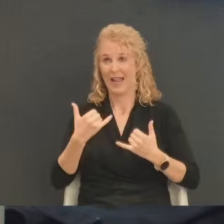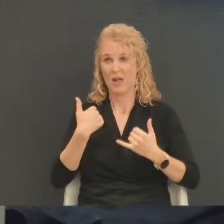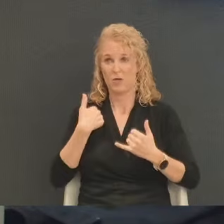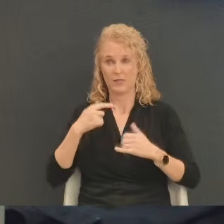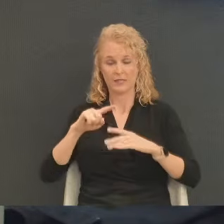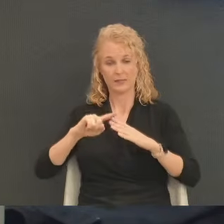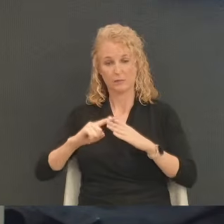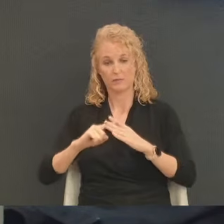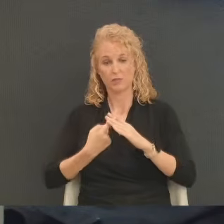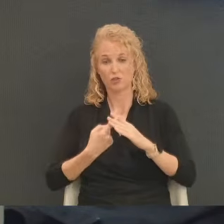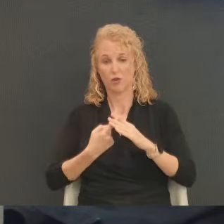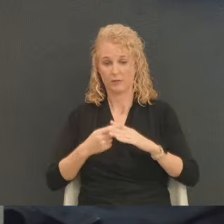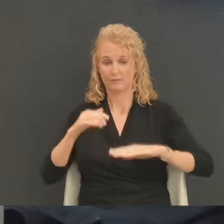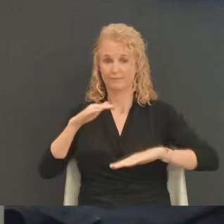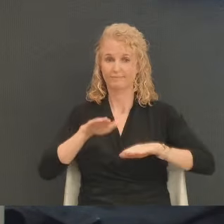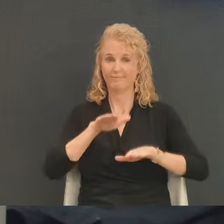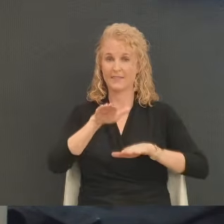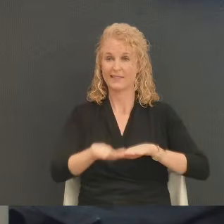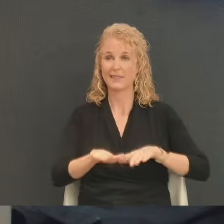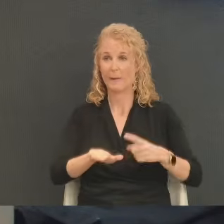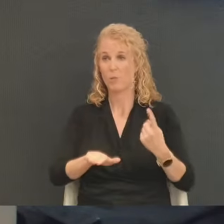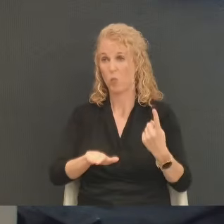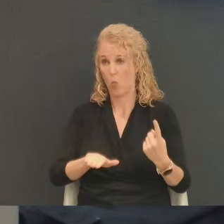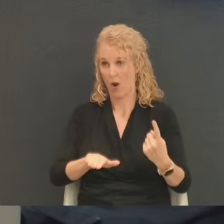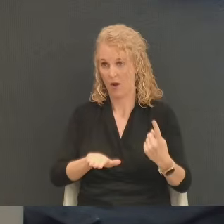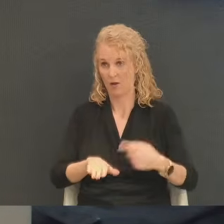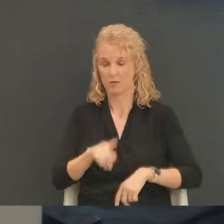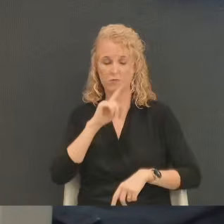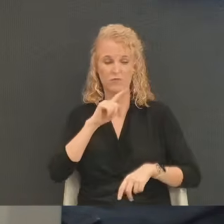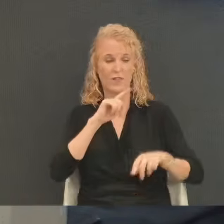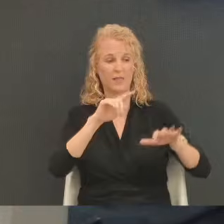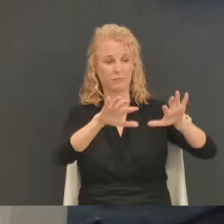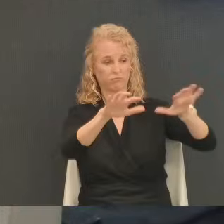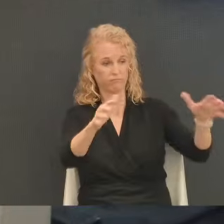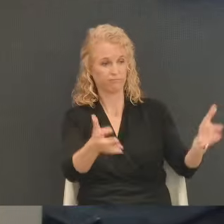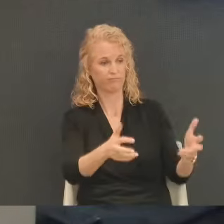we are going, which is an overall evaluation of that facility. So, I just wanted to point out